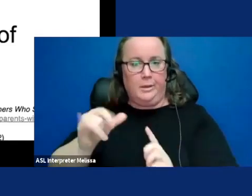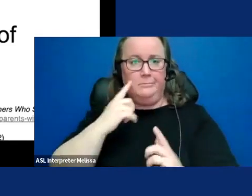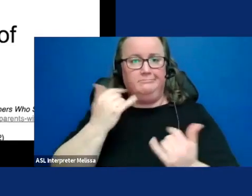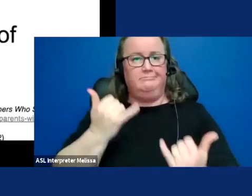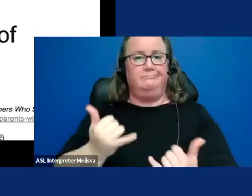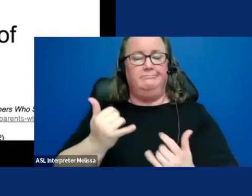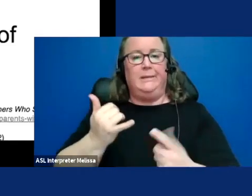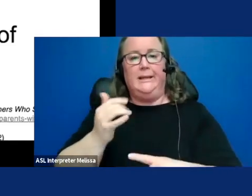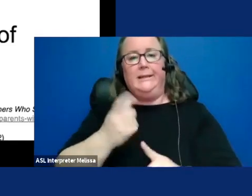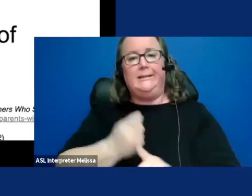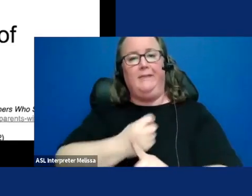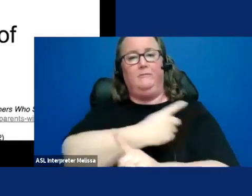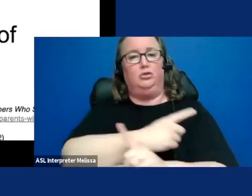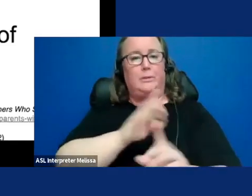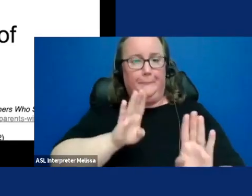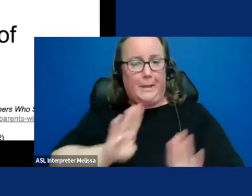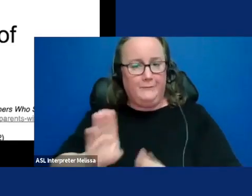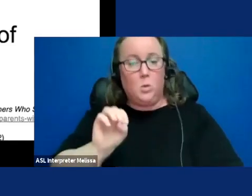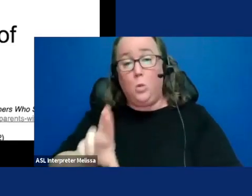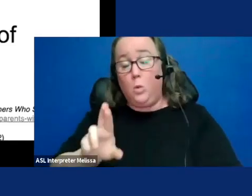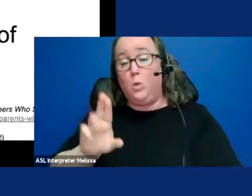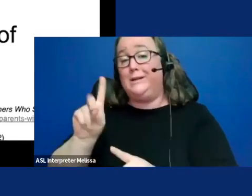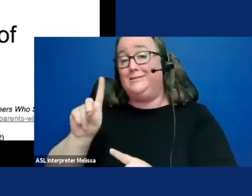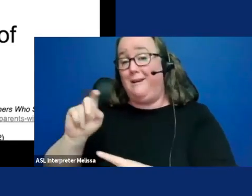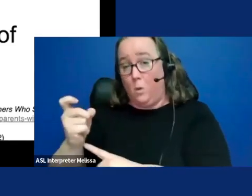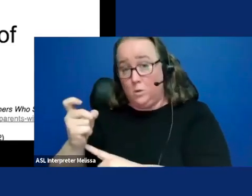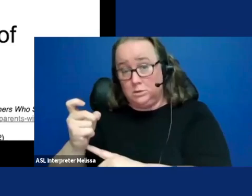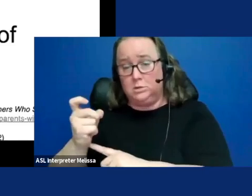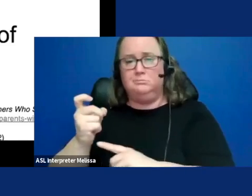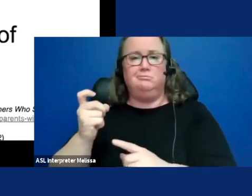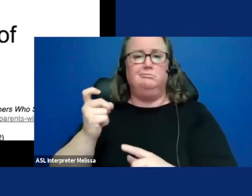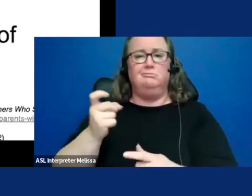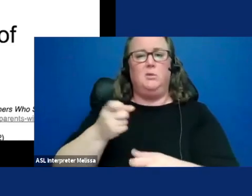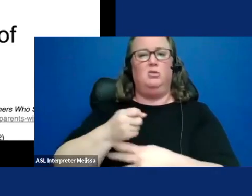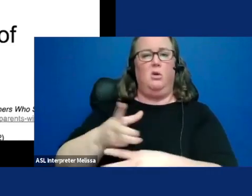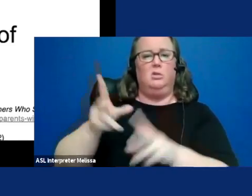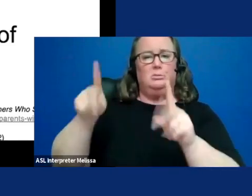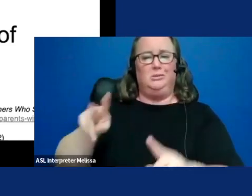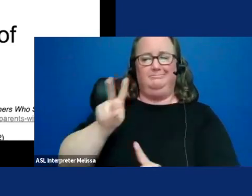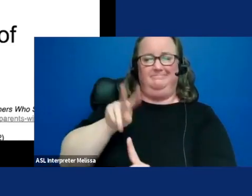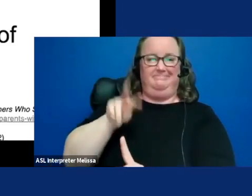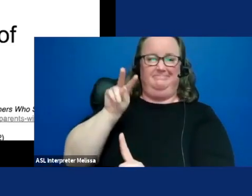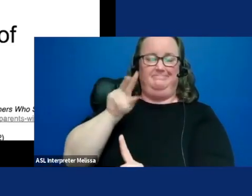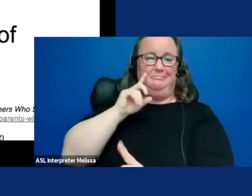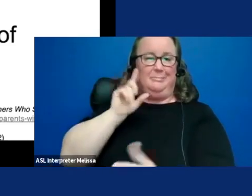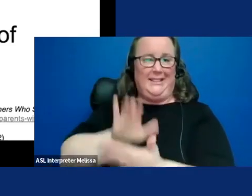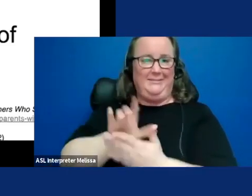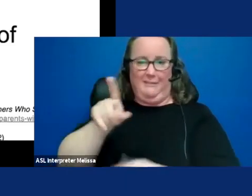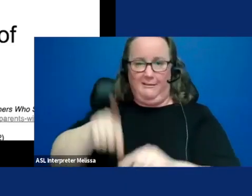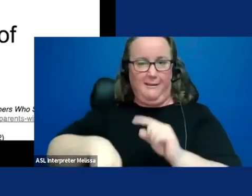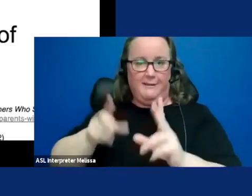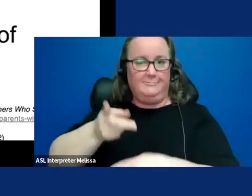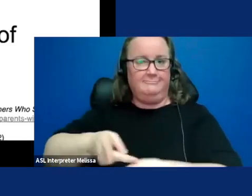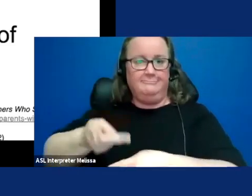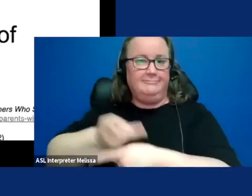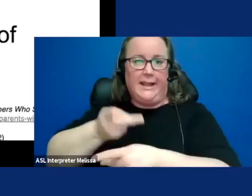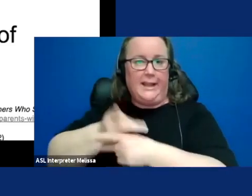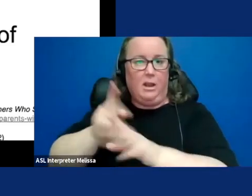diagnoses make people automatically believe that that person cannot raise a child. And so as a result, you have